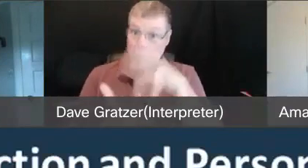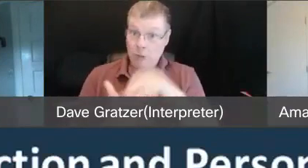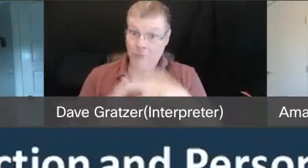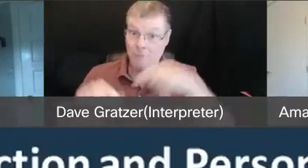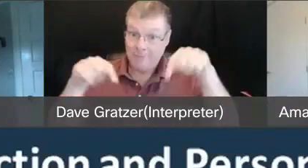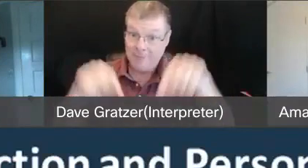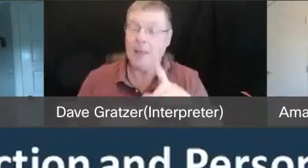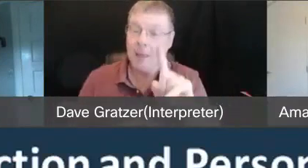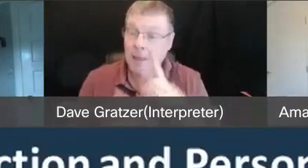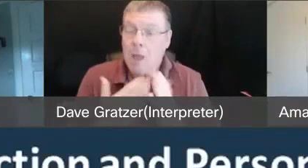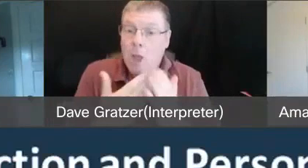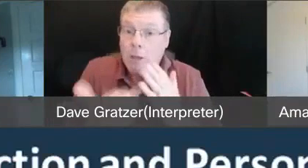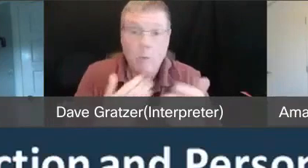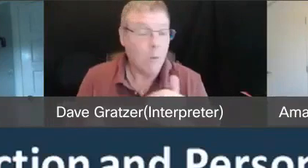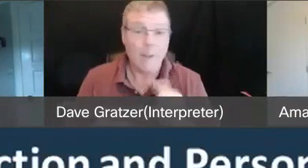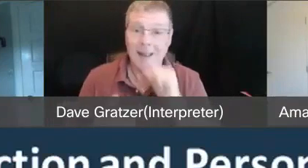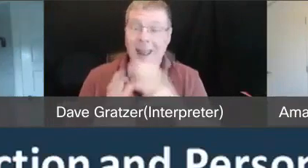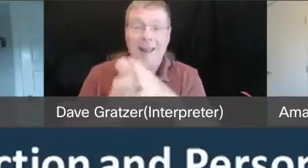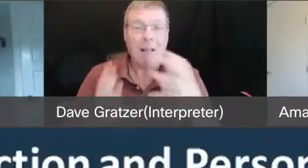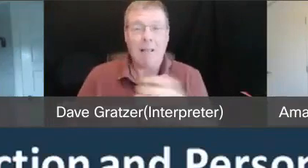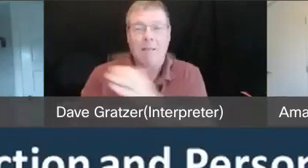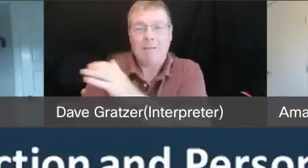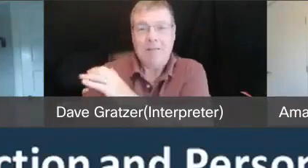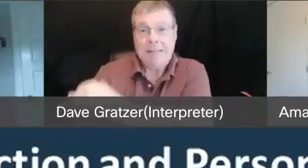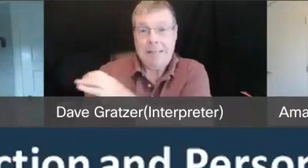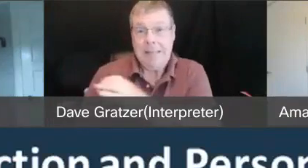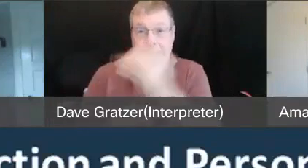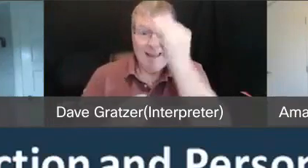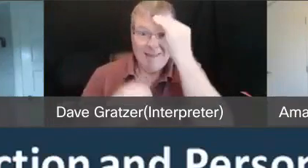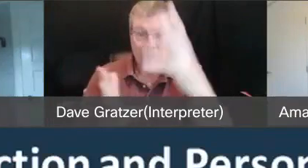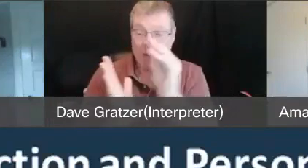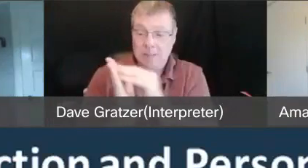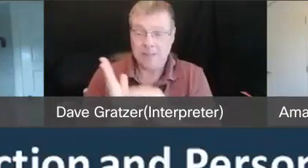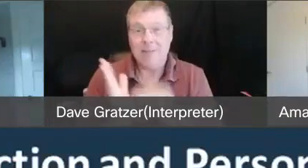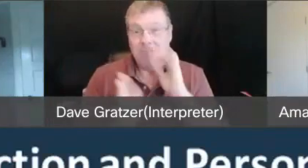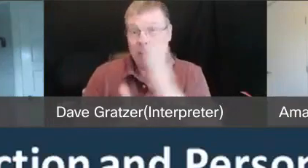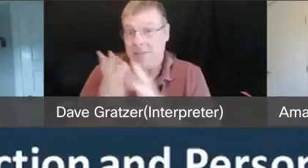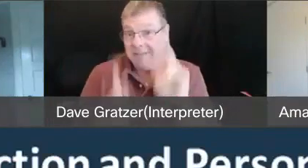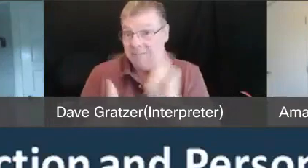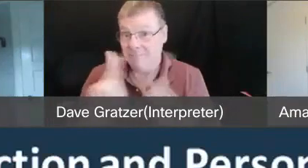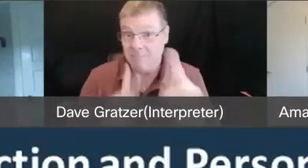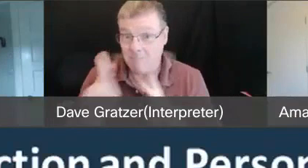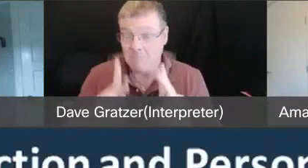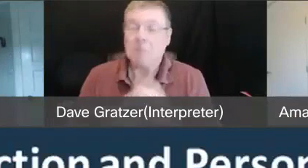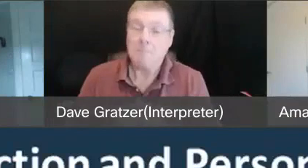although there may not be a lot of clinical documentation for some applicants, we can dig in